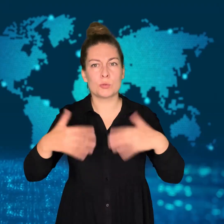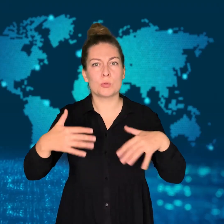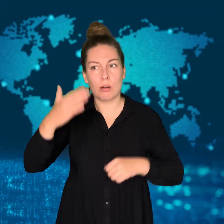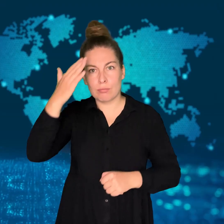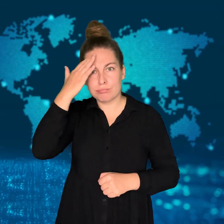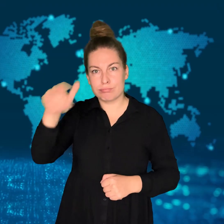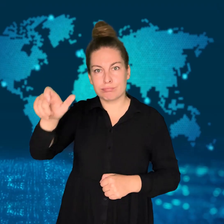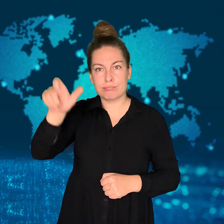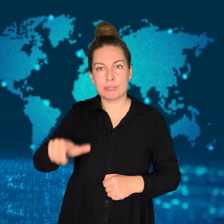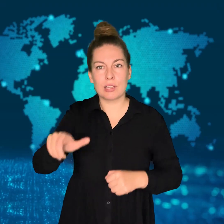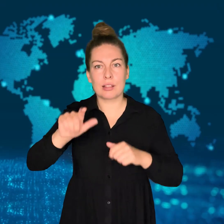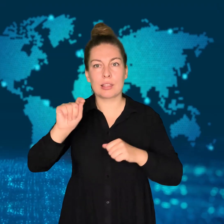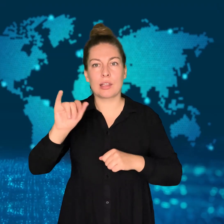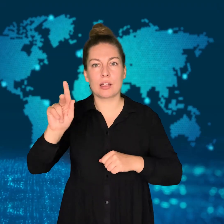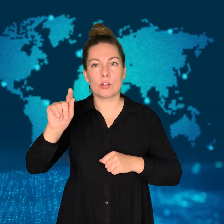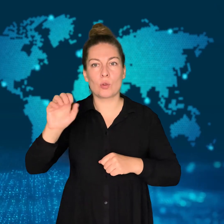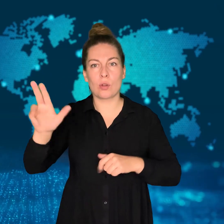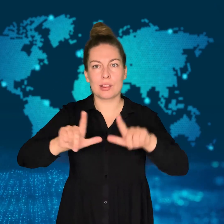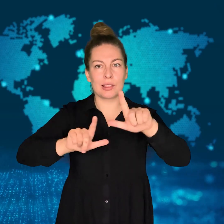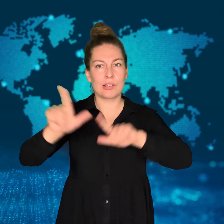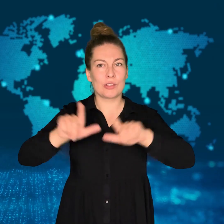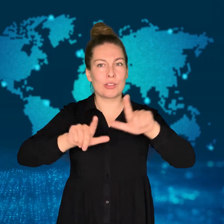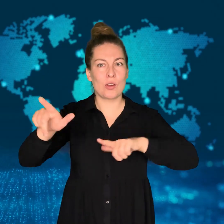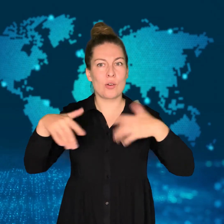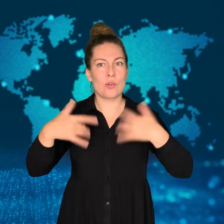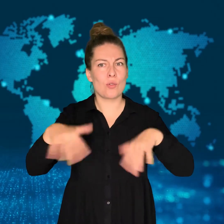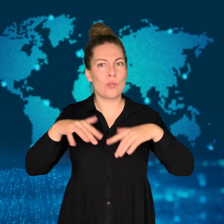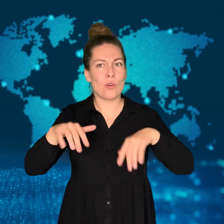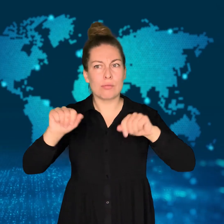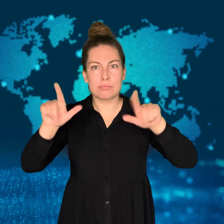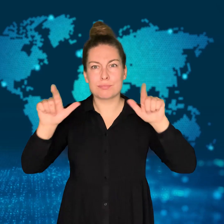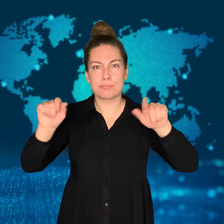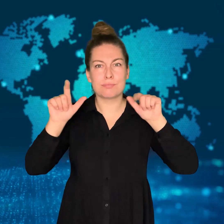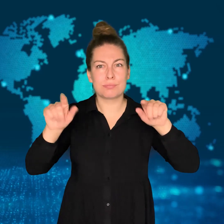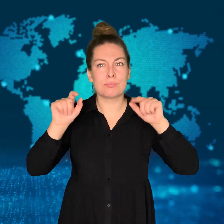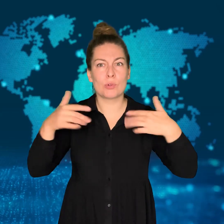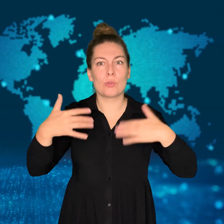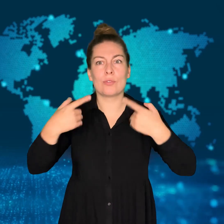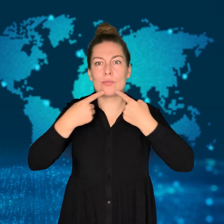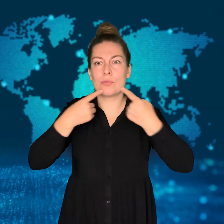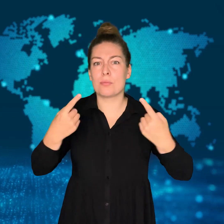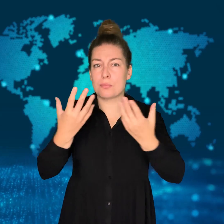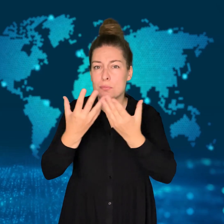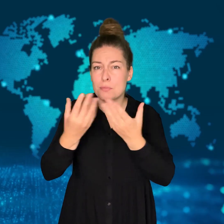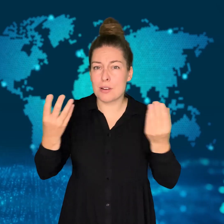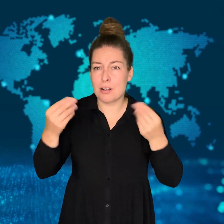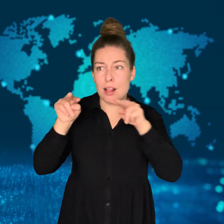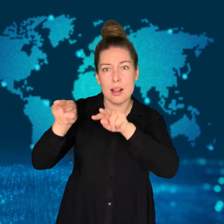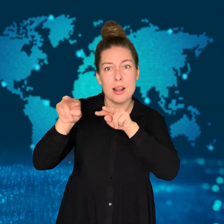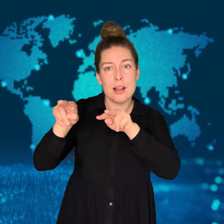[MONIKA]: A popular TikTok user was shot dead. The popular user,